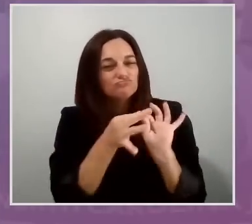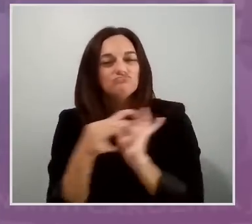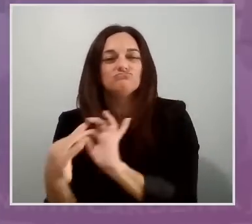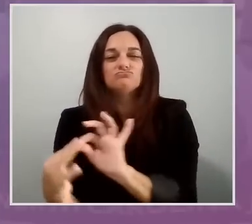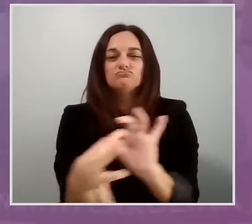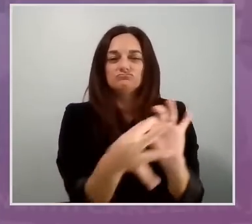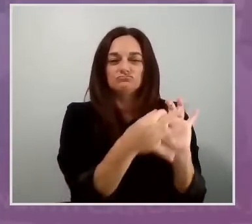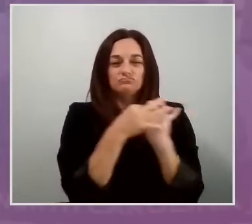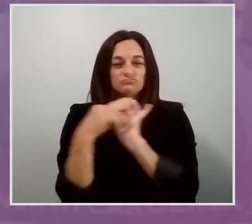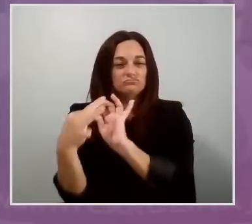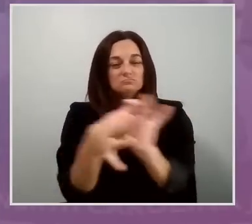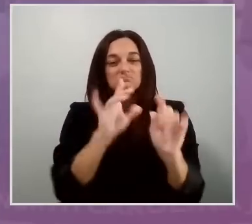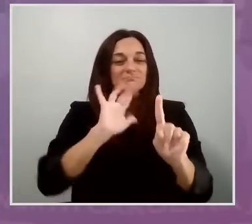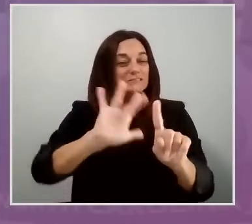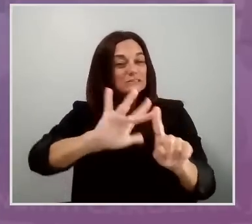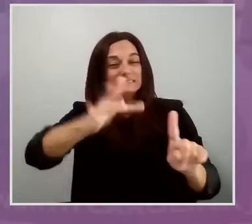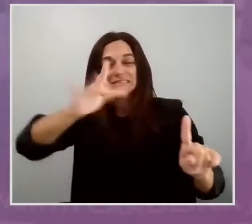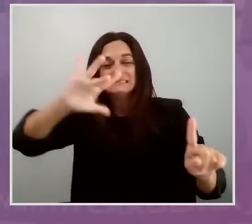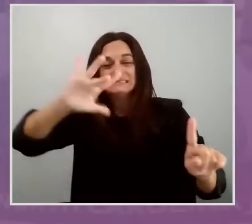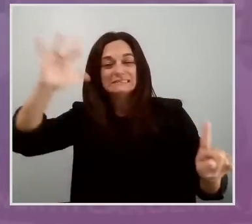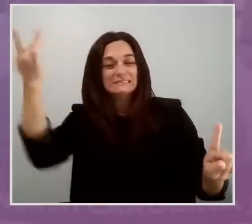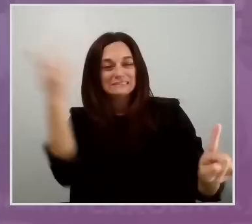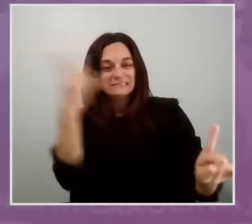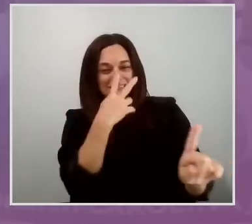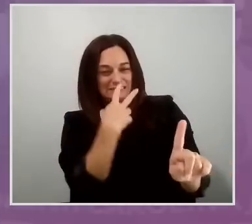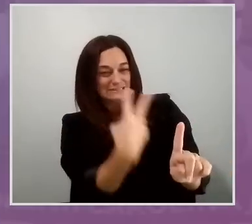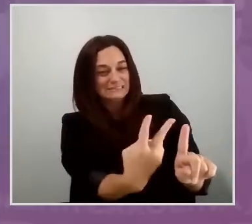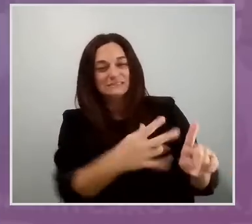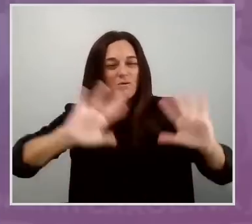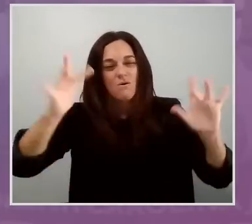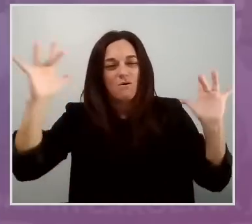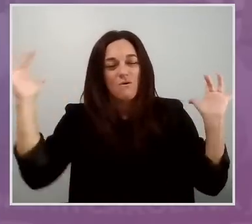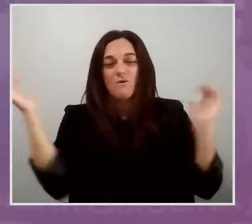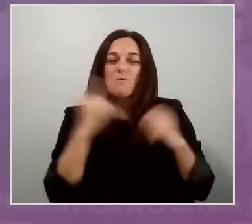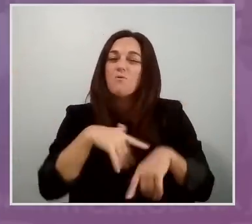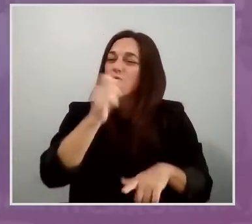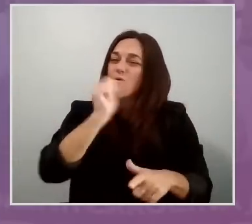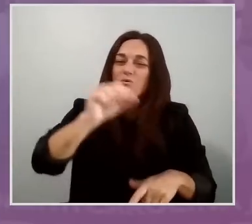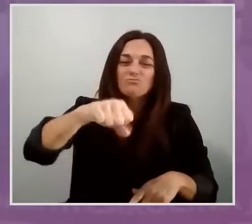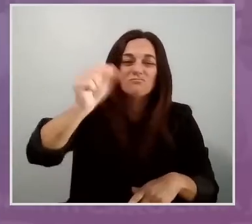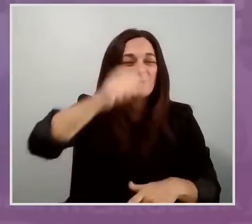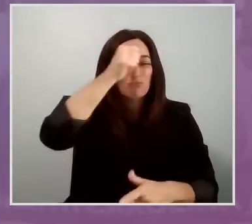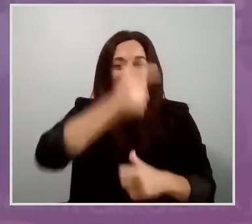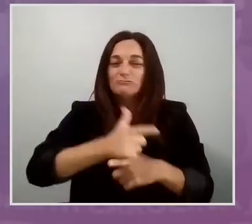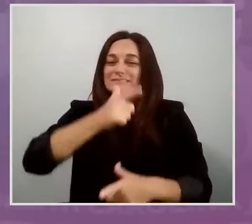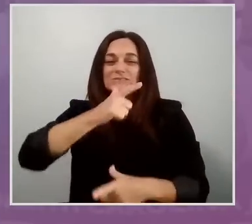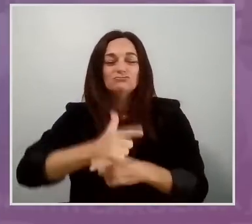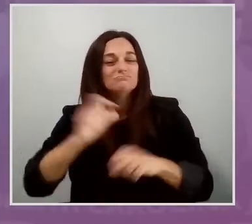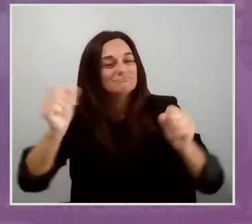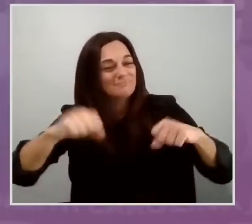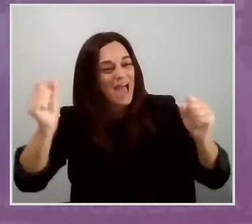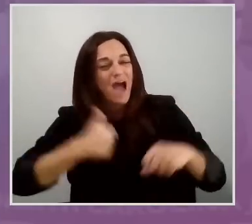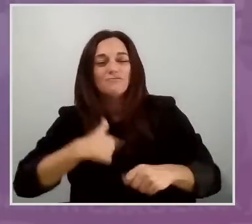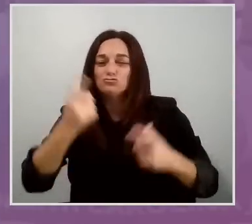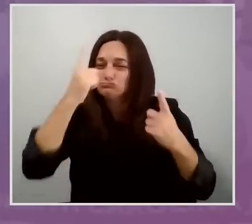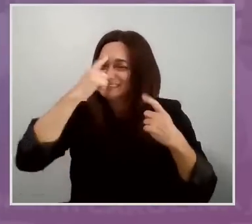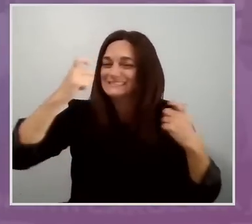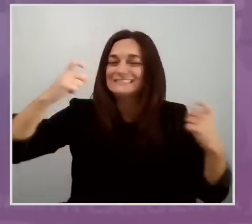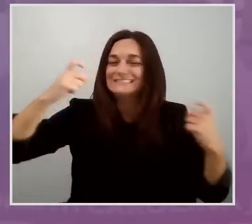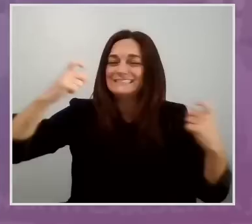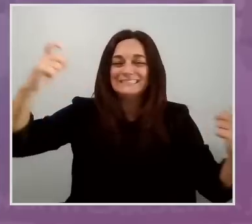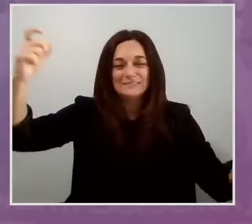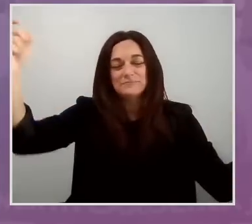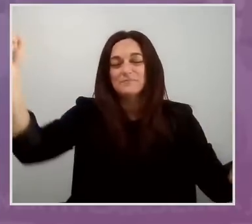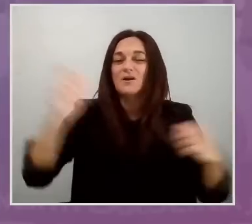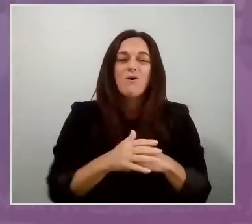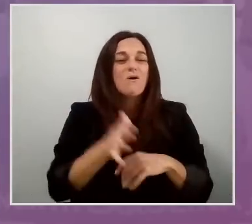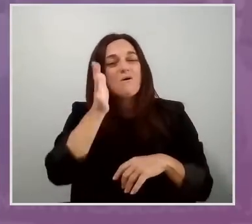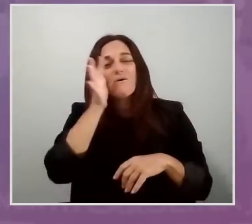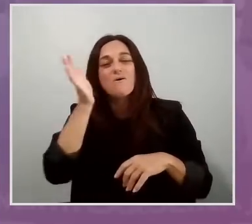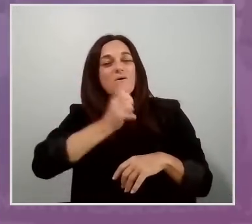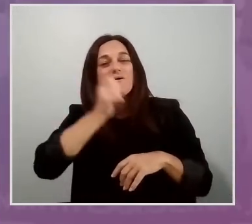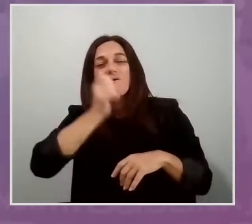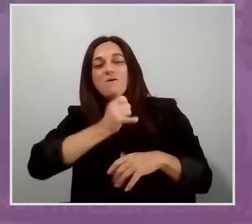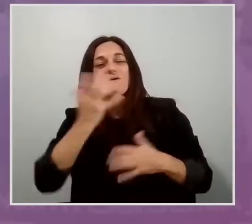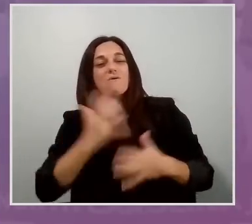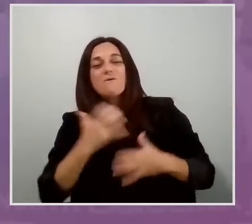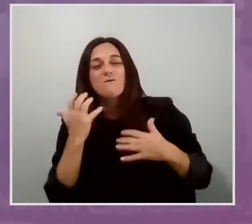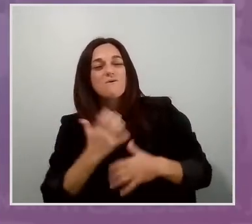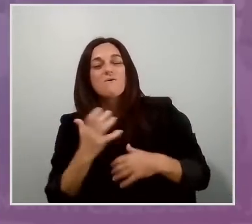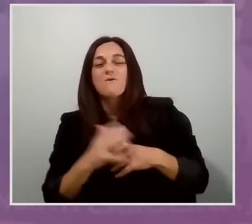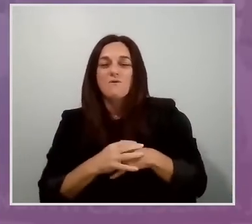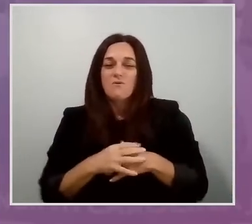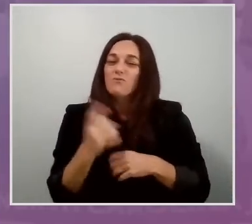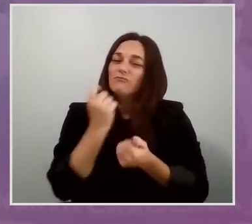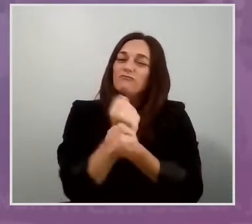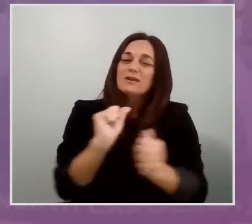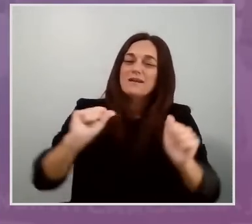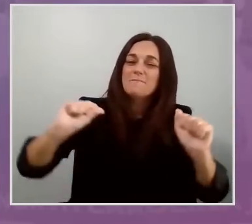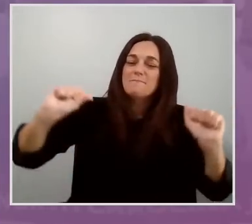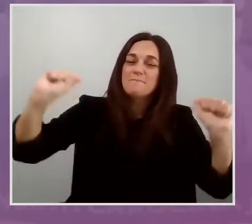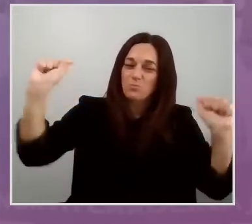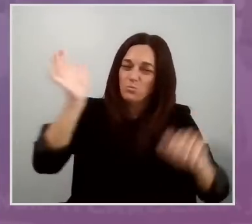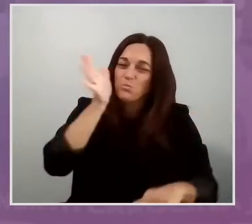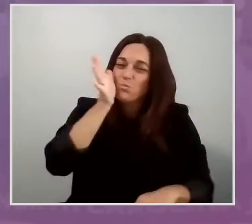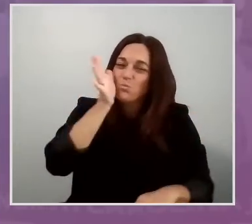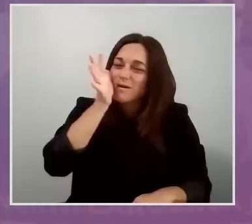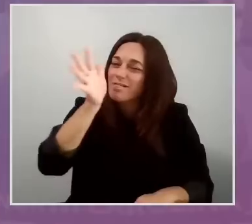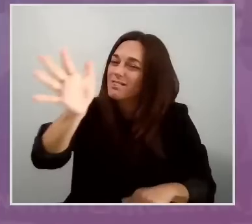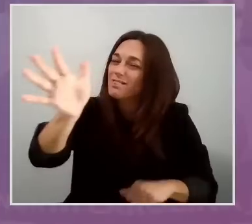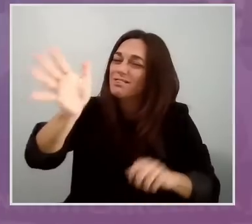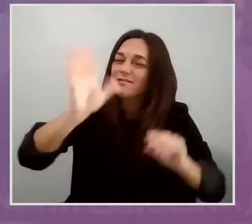CROOKED'S BEEN MADE STRAIGHT